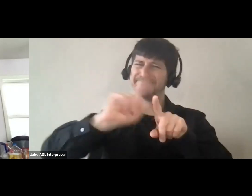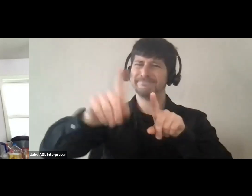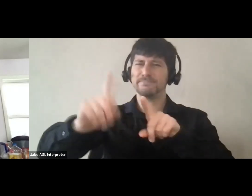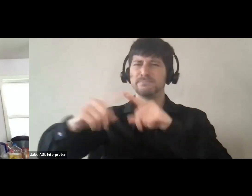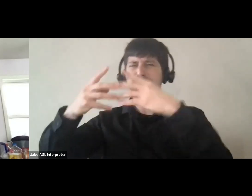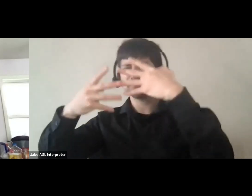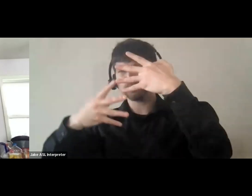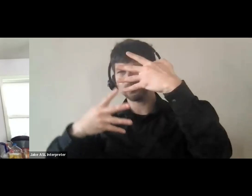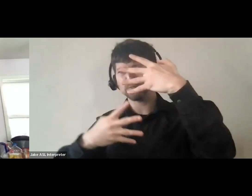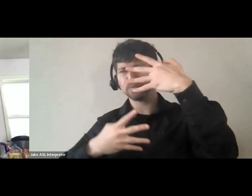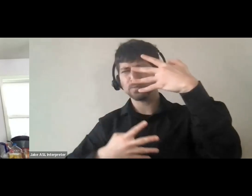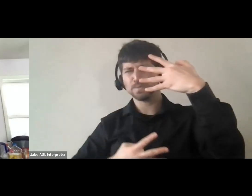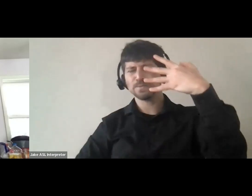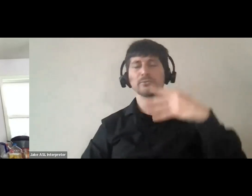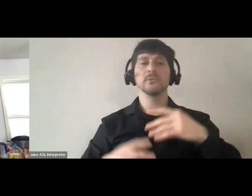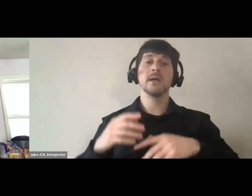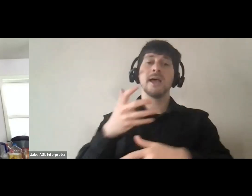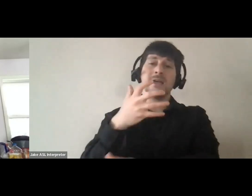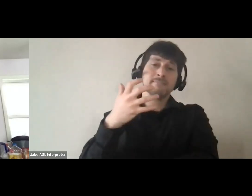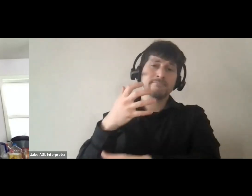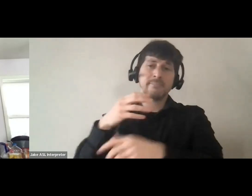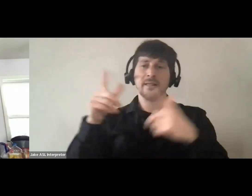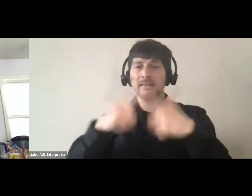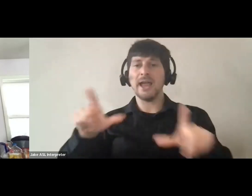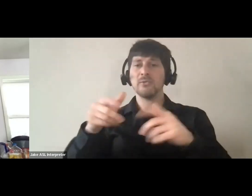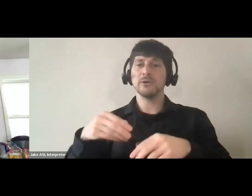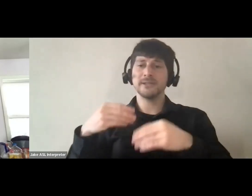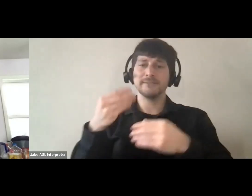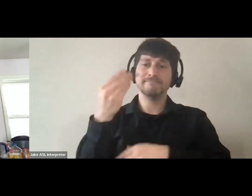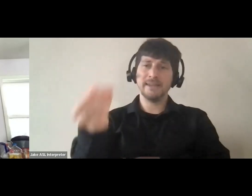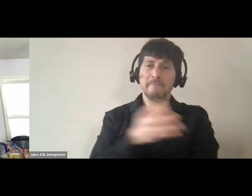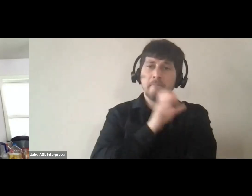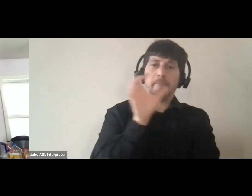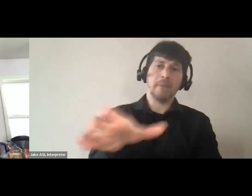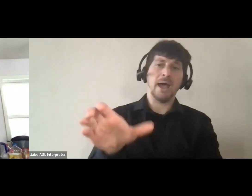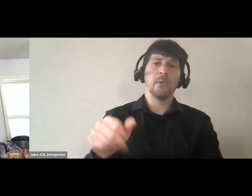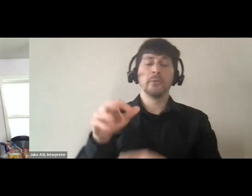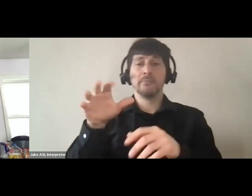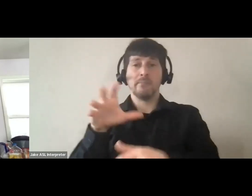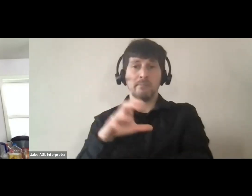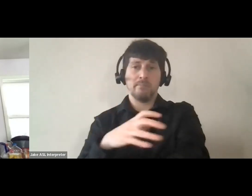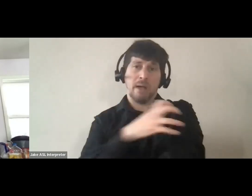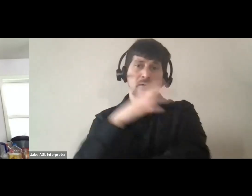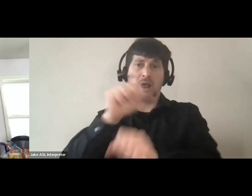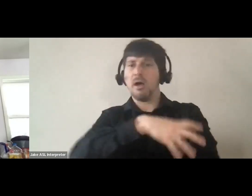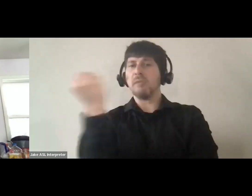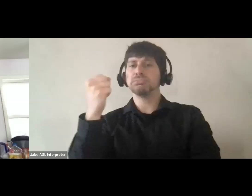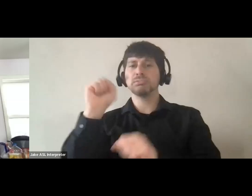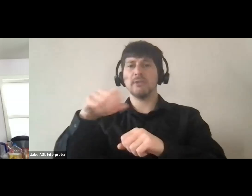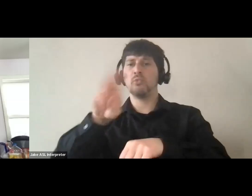American Sign Language, LSM, Black American Sign Language, brook dial communication with and through our tracks and our stacatto, breathing through our brain fog and aphasia, through pain, pain meds, medicals to text amplifiers, texts and videos grants and groves, through blinks and blowing through strongs than we can outline. Language can give power. Language can take power away.